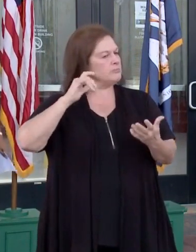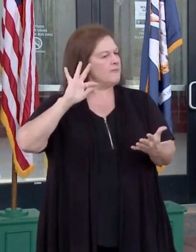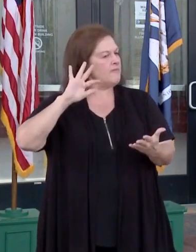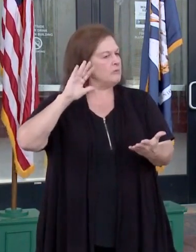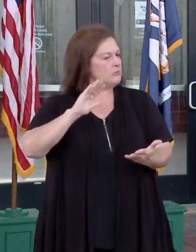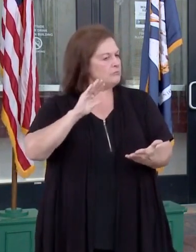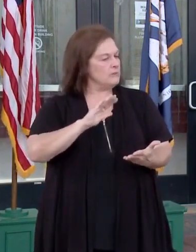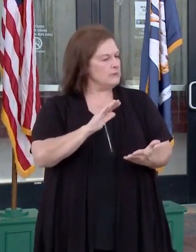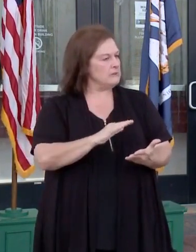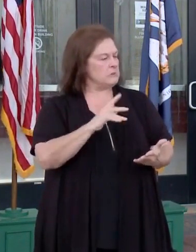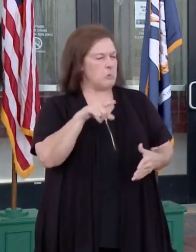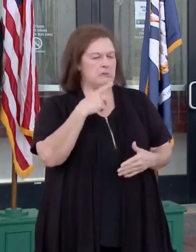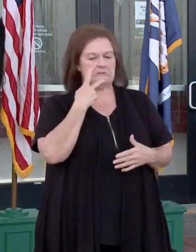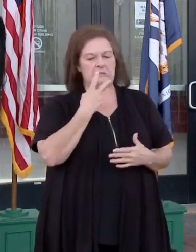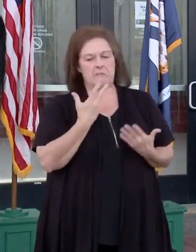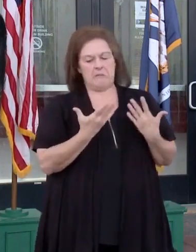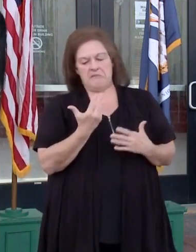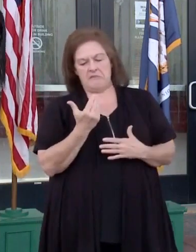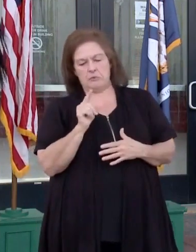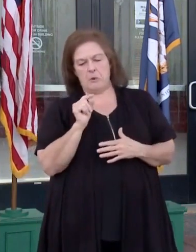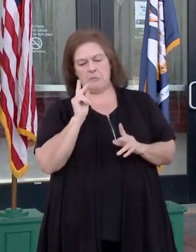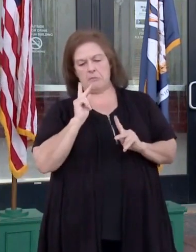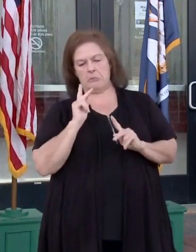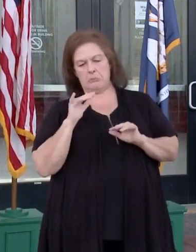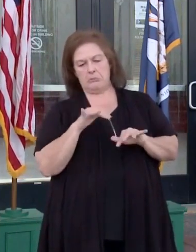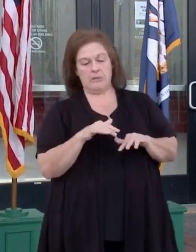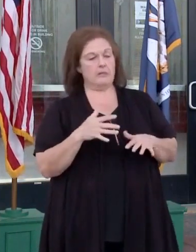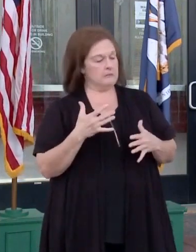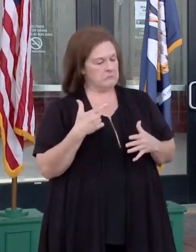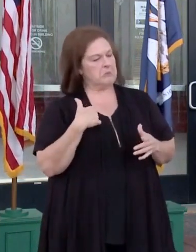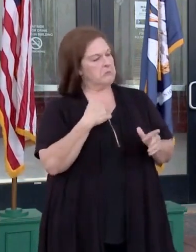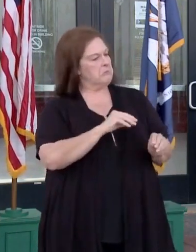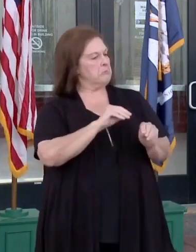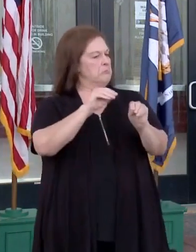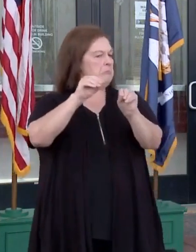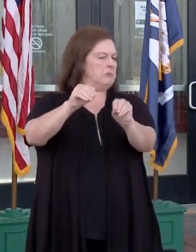about 15-20 people a day. So we we moved it right across West Bank